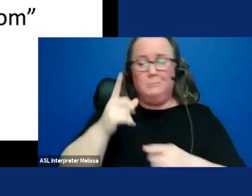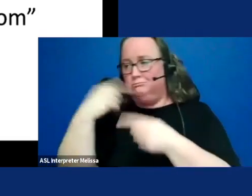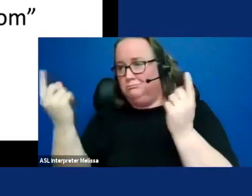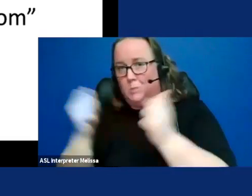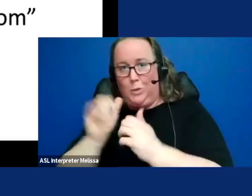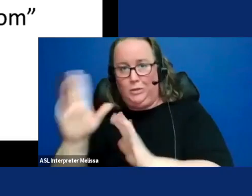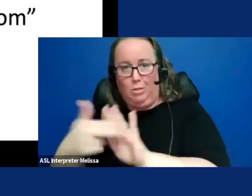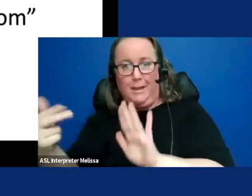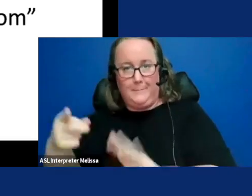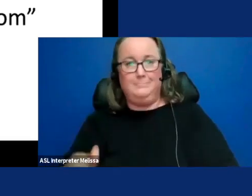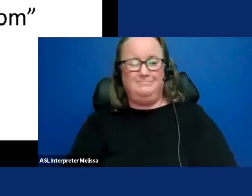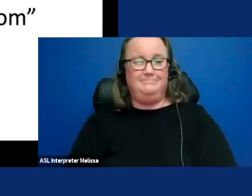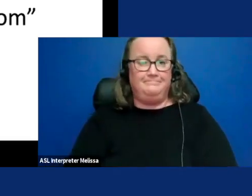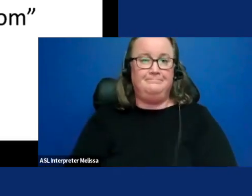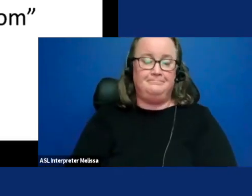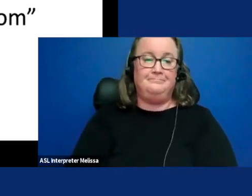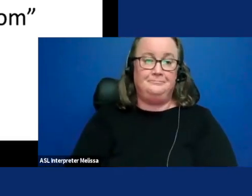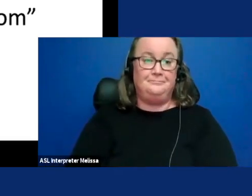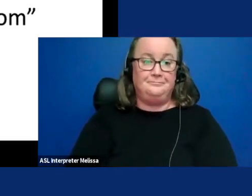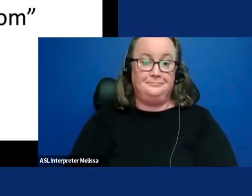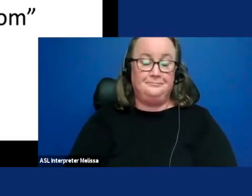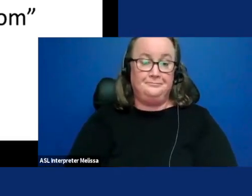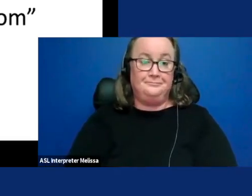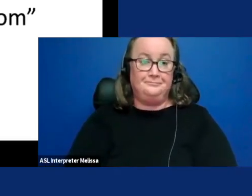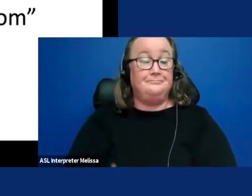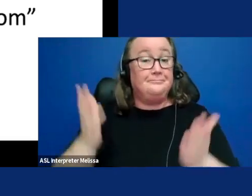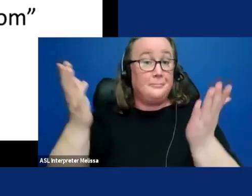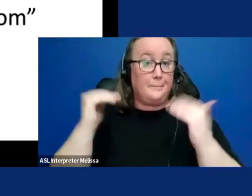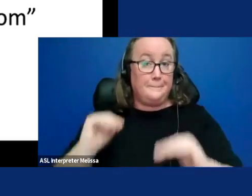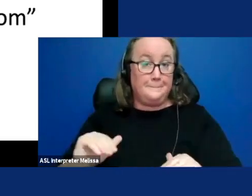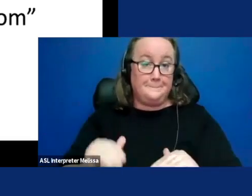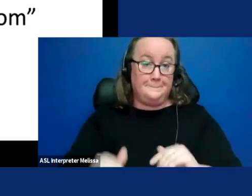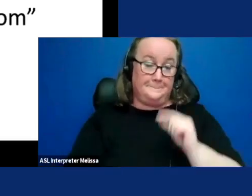So keep that in mind. Next slide, please.